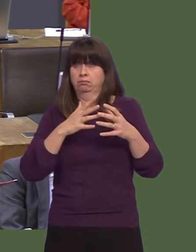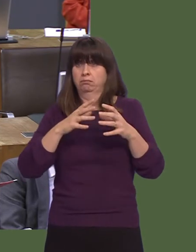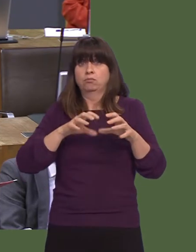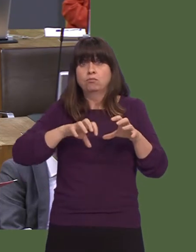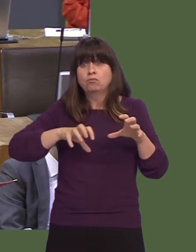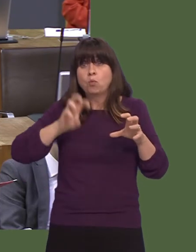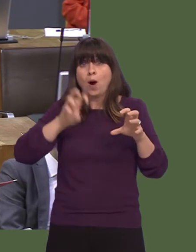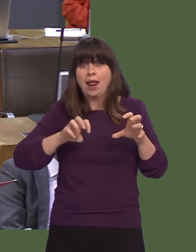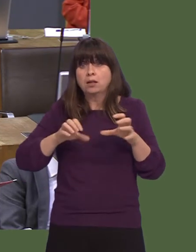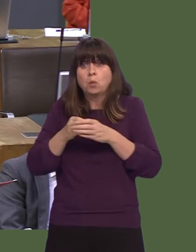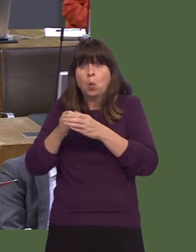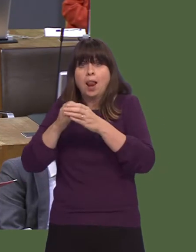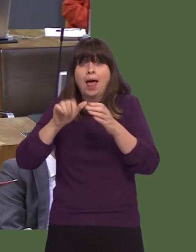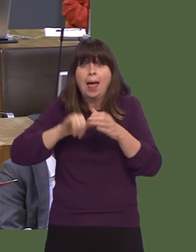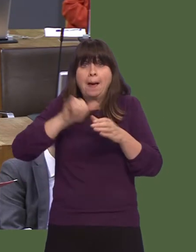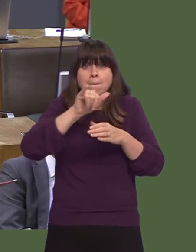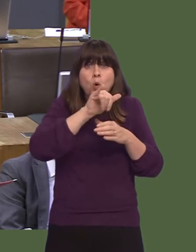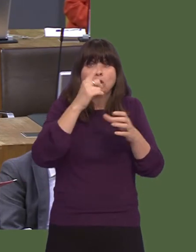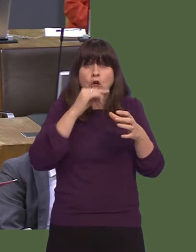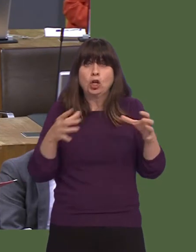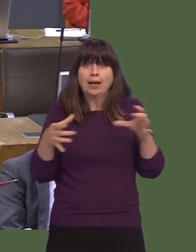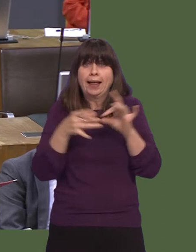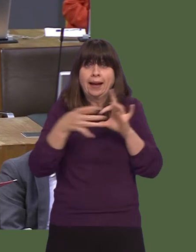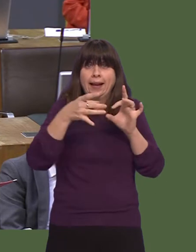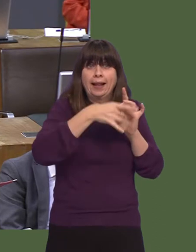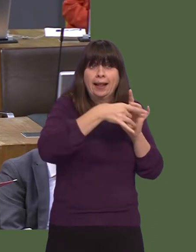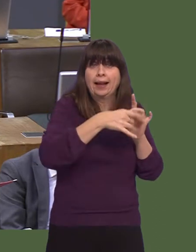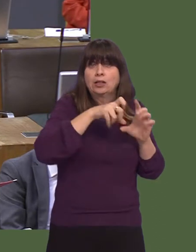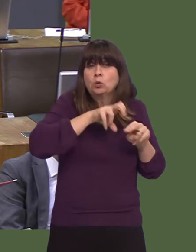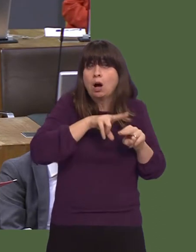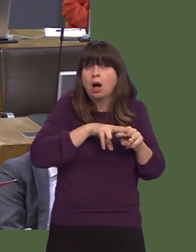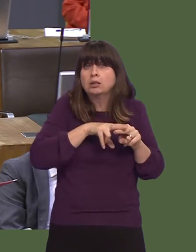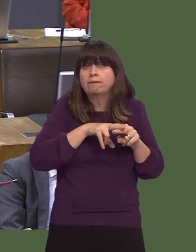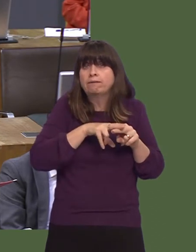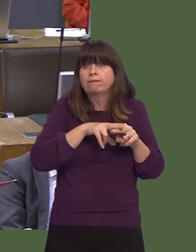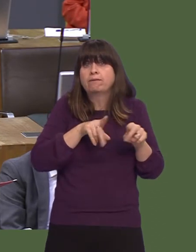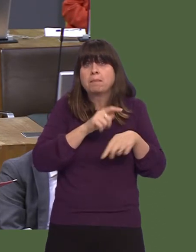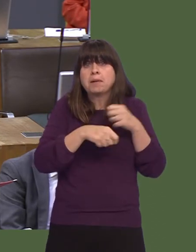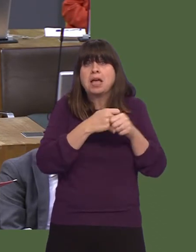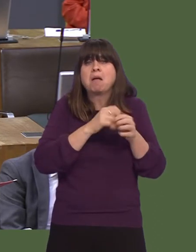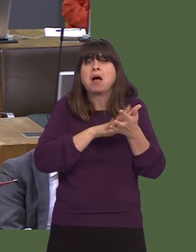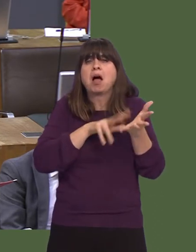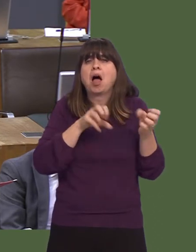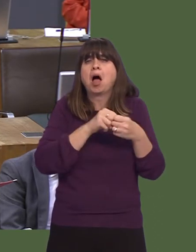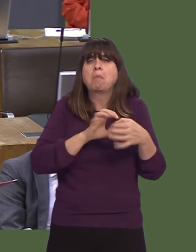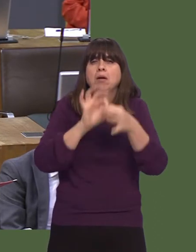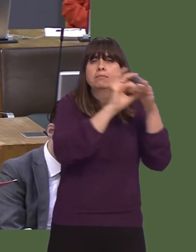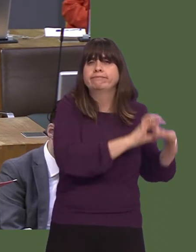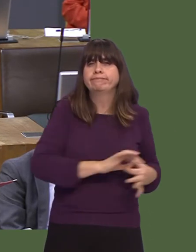around Wales, that are able to link in to Cardiff as a hub. The UK Government have dismissed,